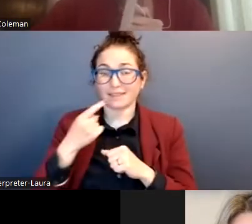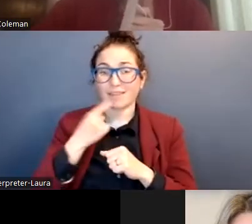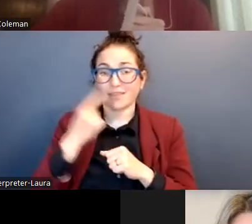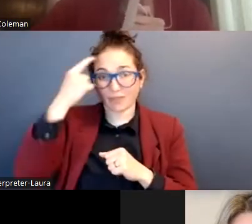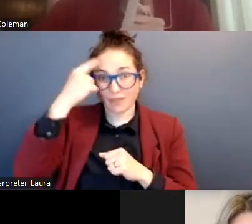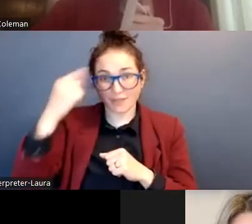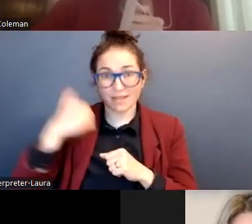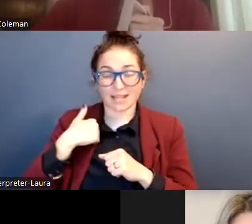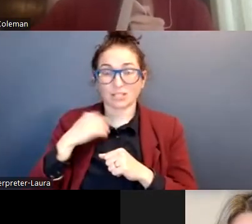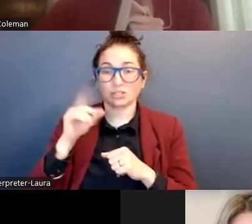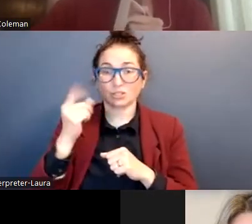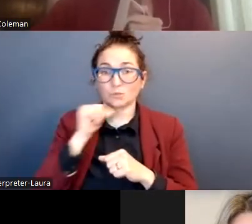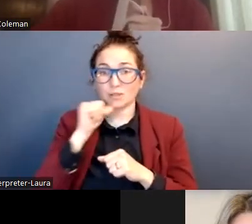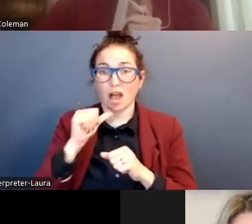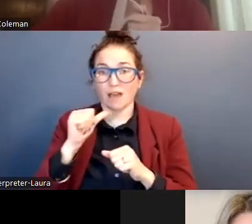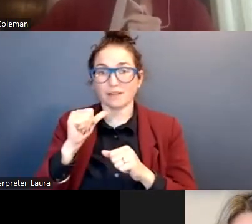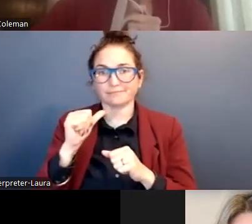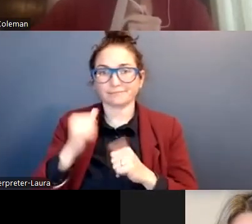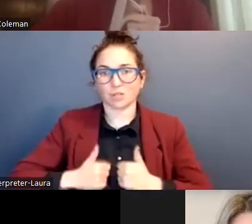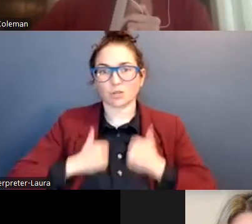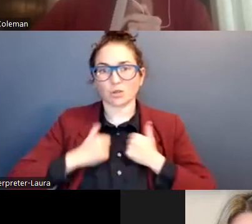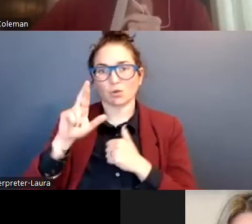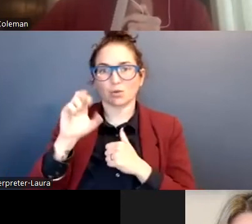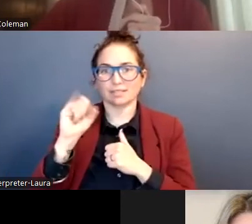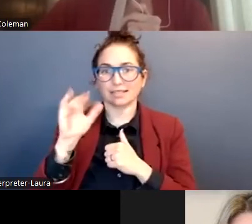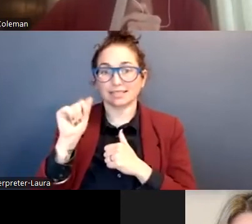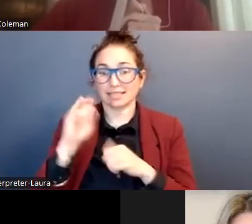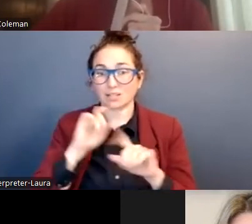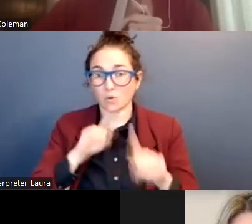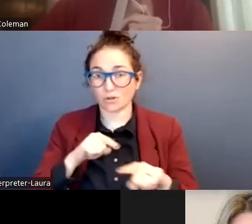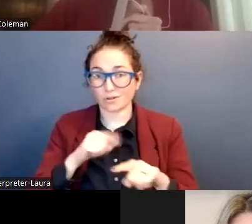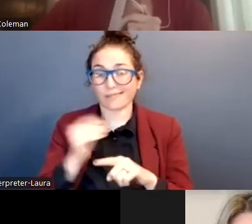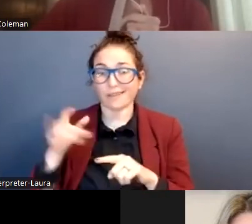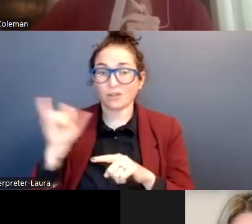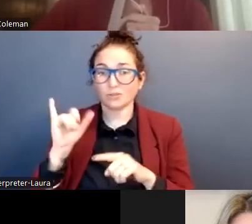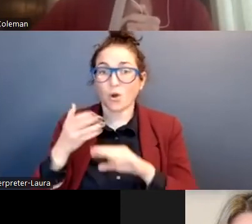that about the same percentage over interpreted DNR orders, do